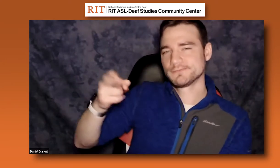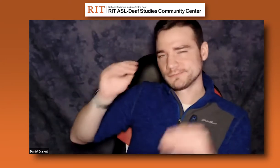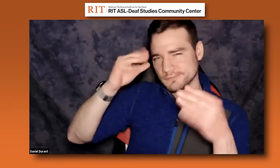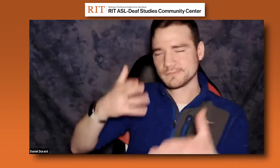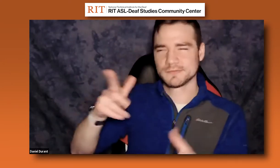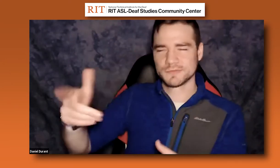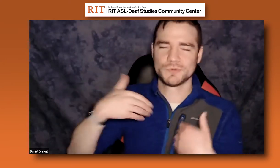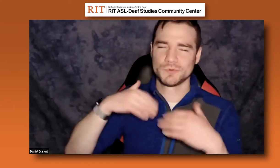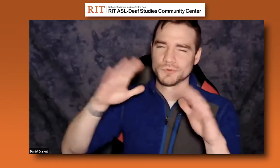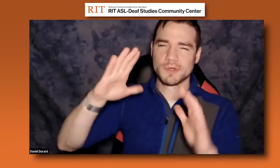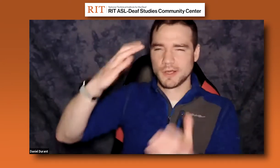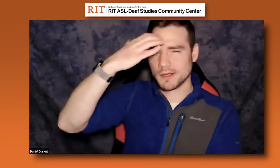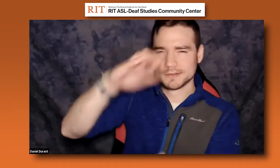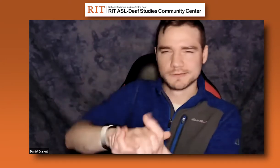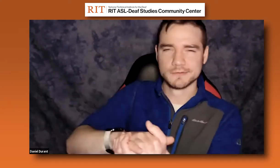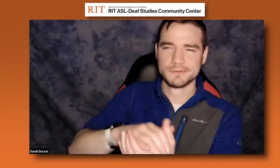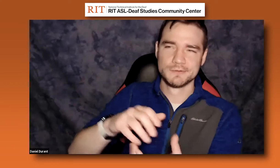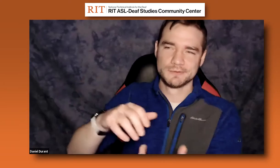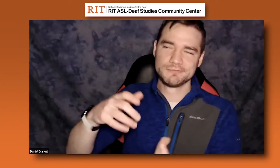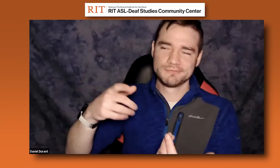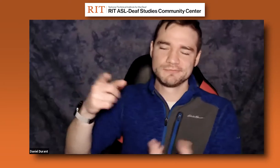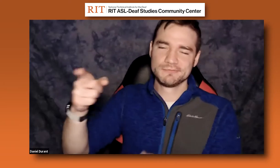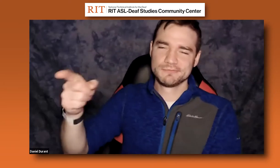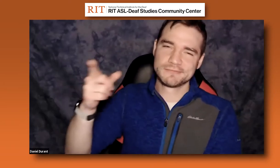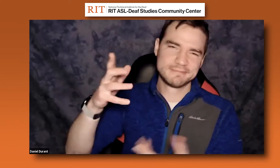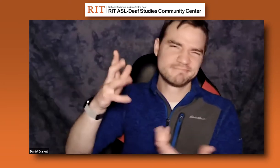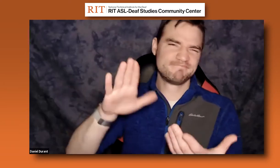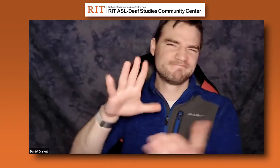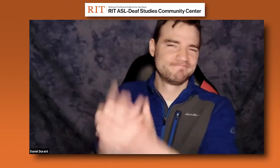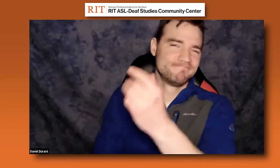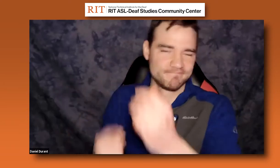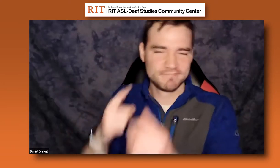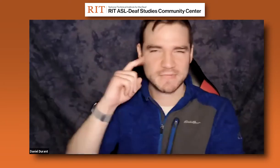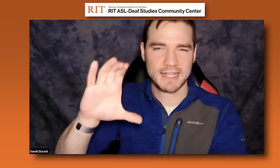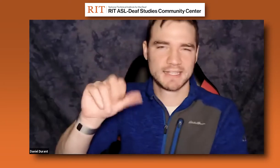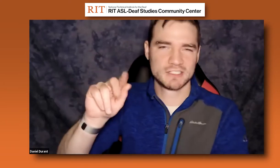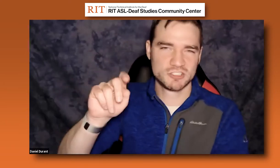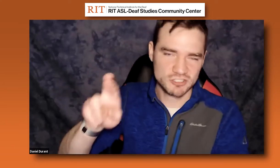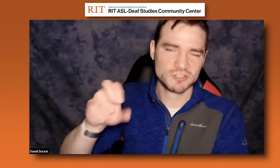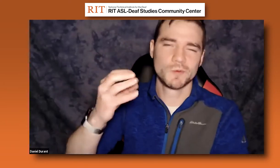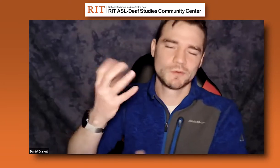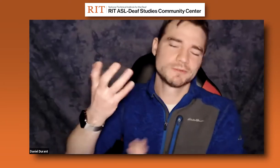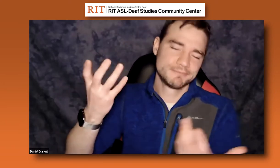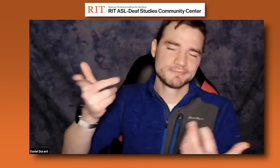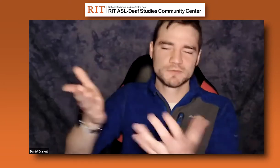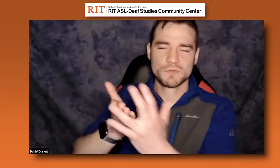Again, that Deaf and hard-of-hearing teacher, I believe her husband passed away from cancer.